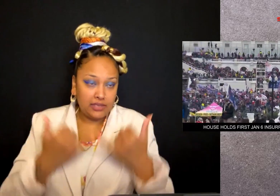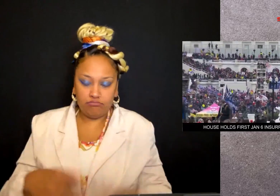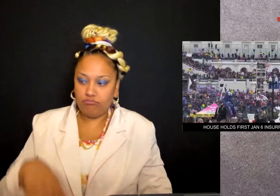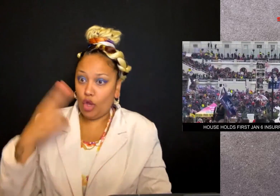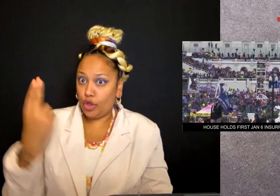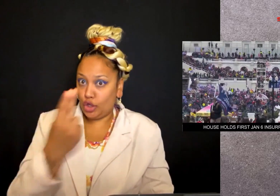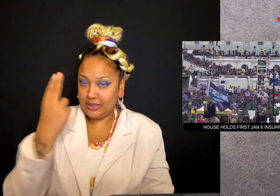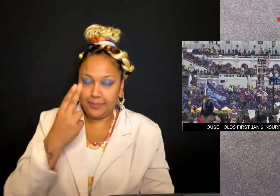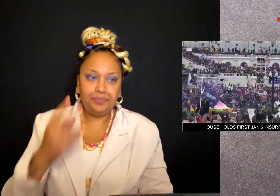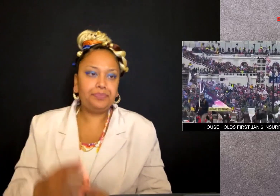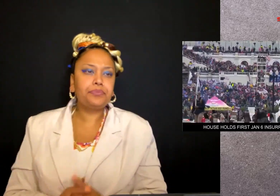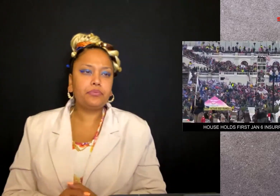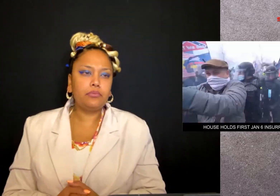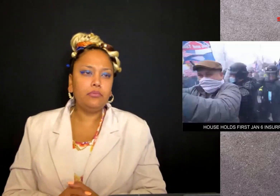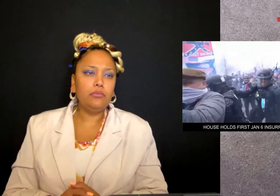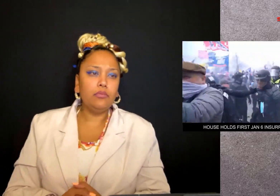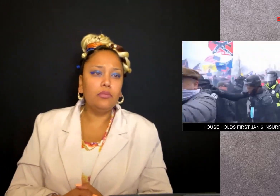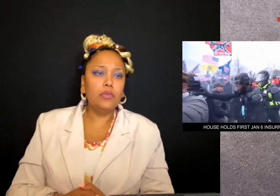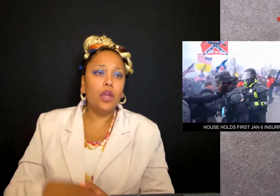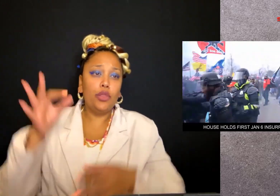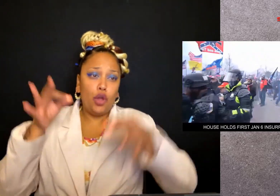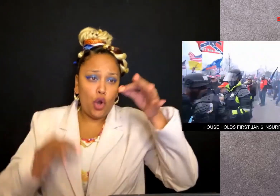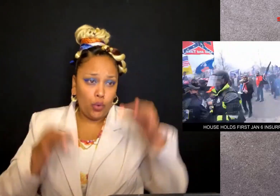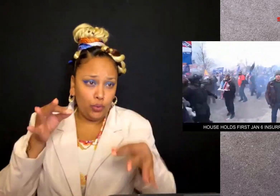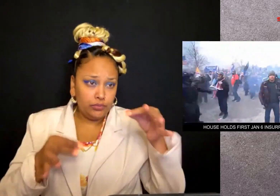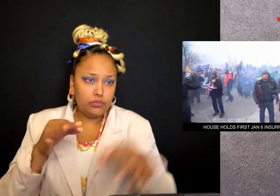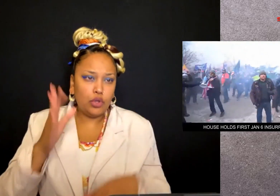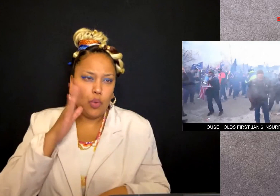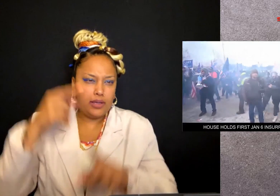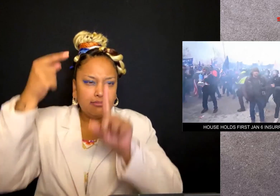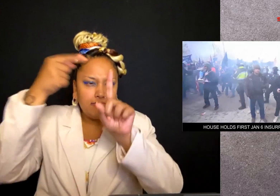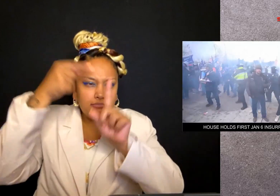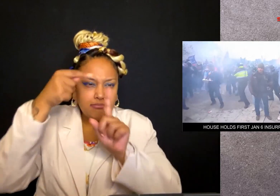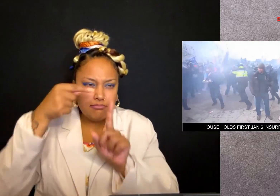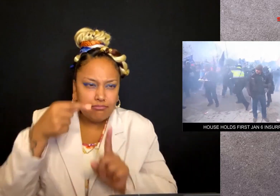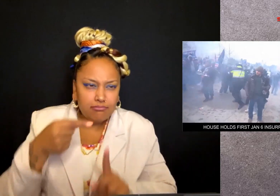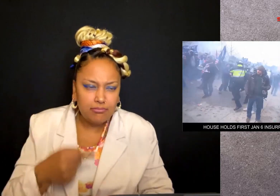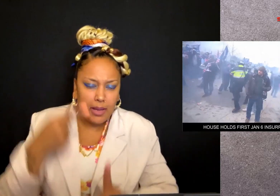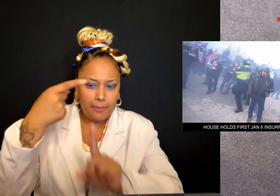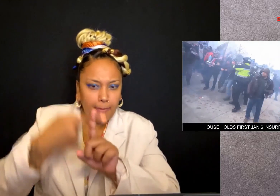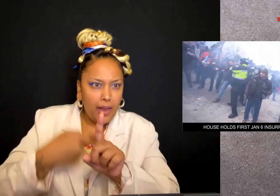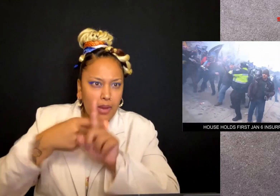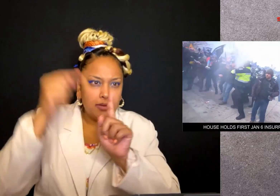attack will begin to present their findings to the American people tonight Thursday